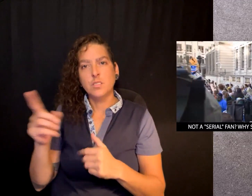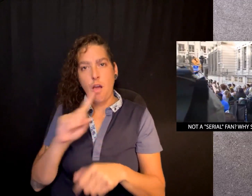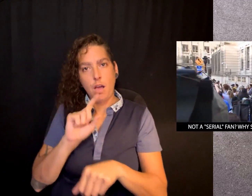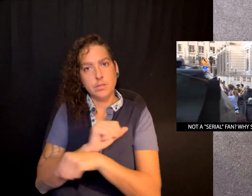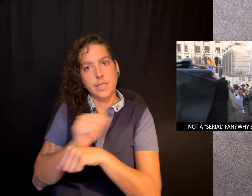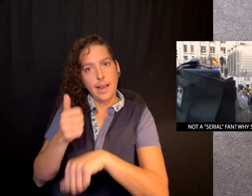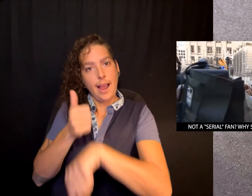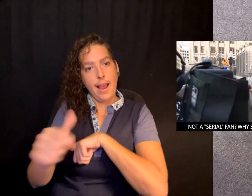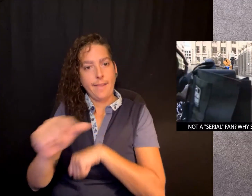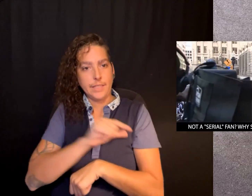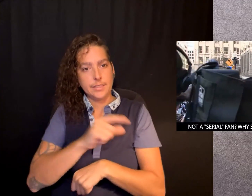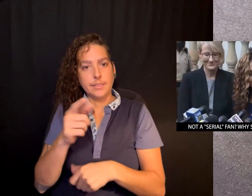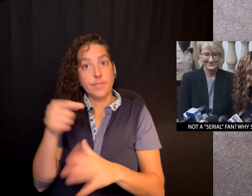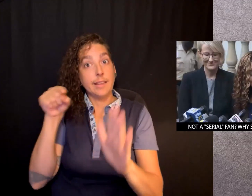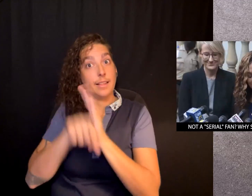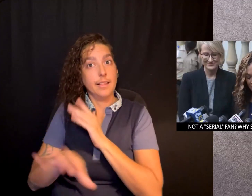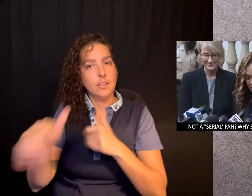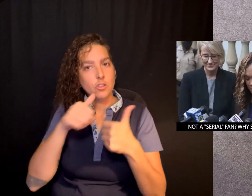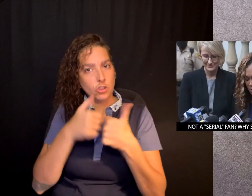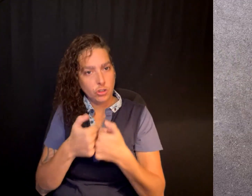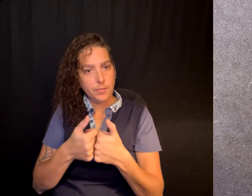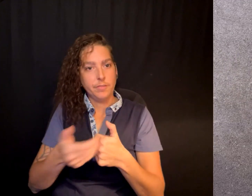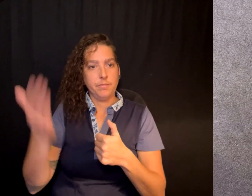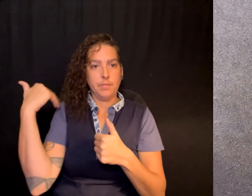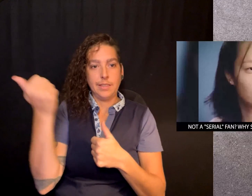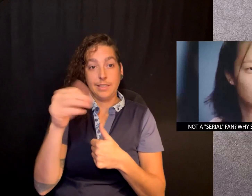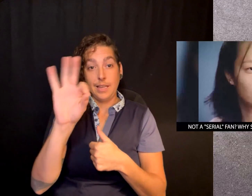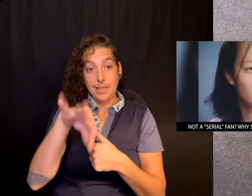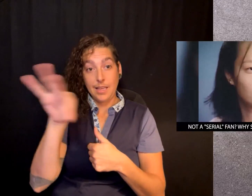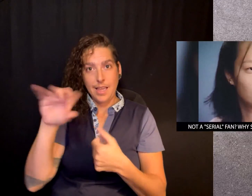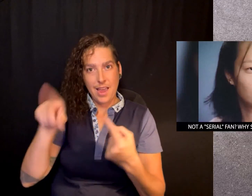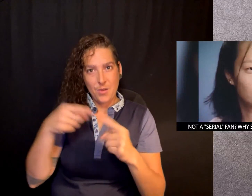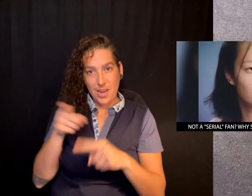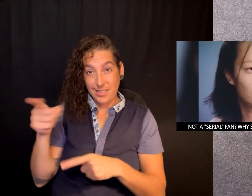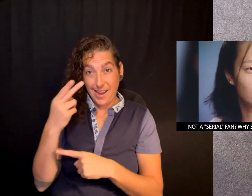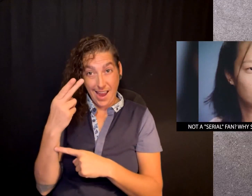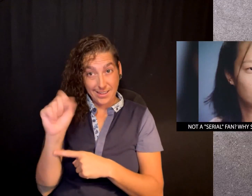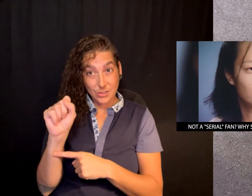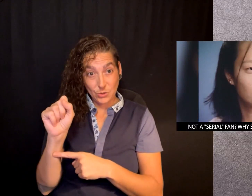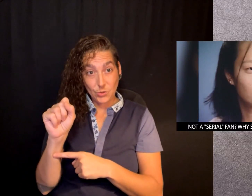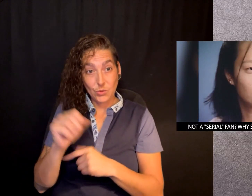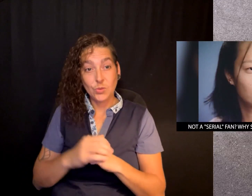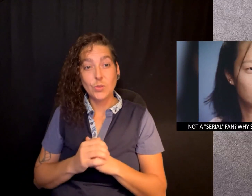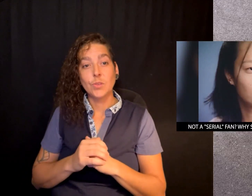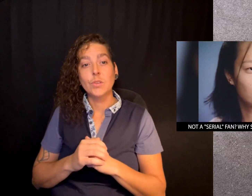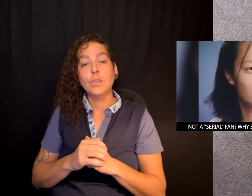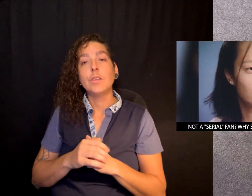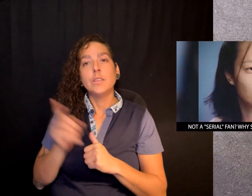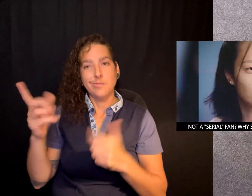he was convicted of killing his girlfriend in 1999 when he was in high school he was